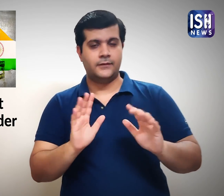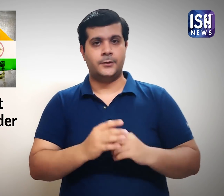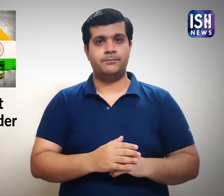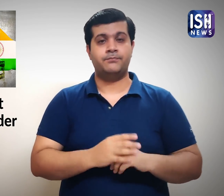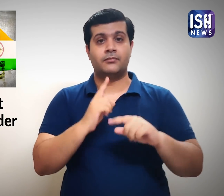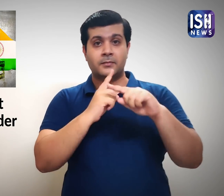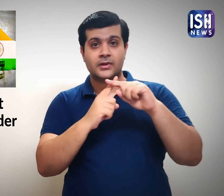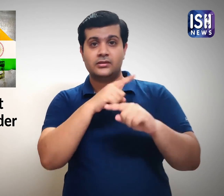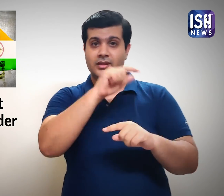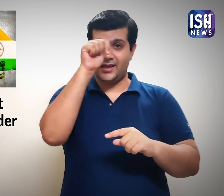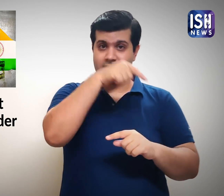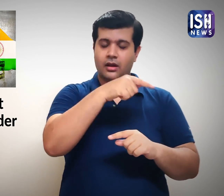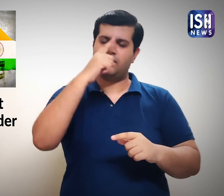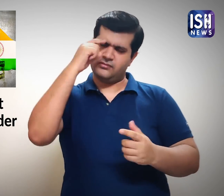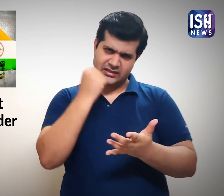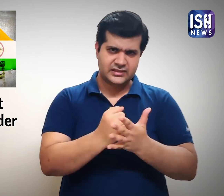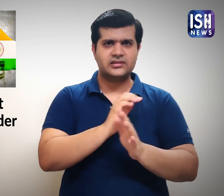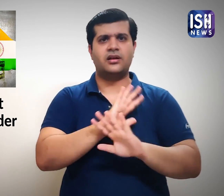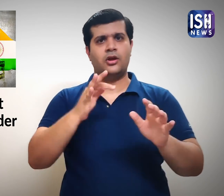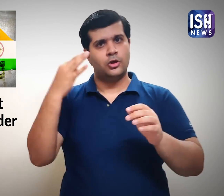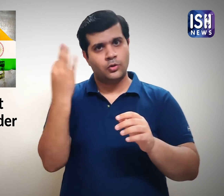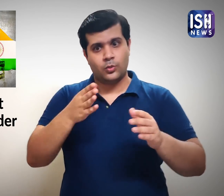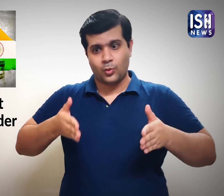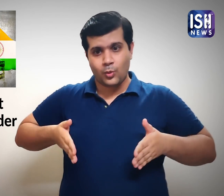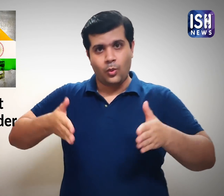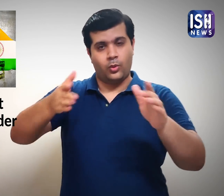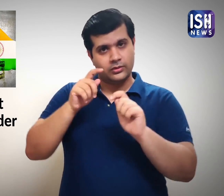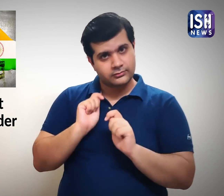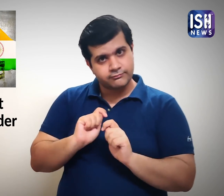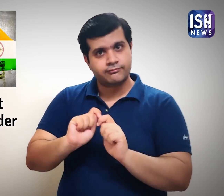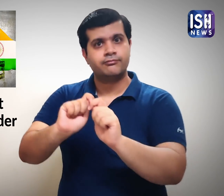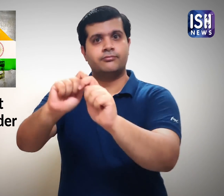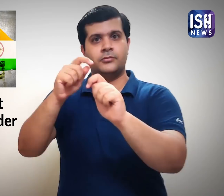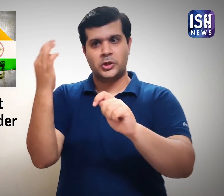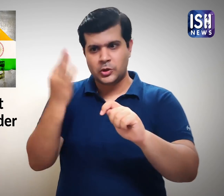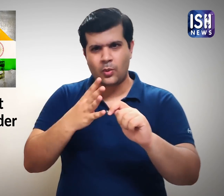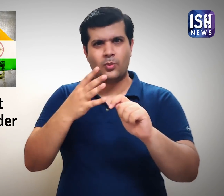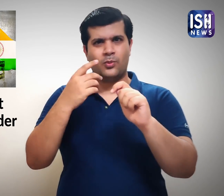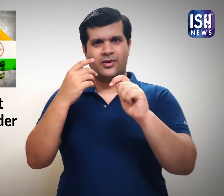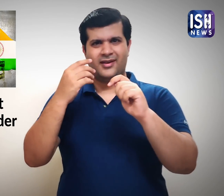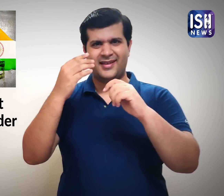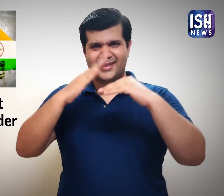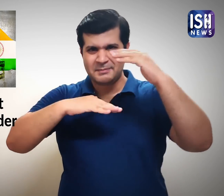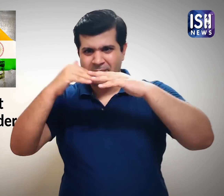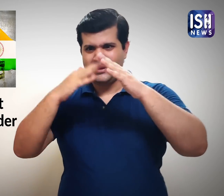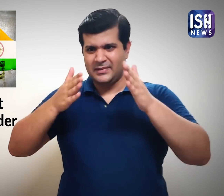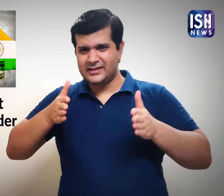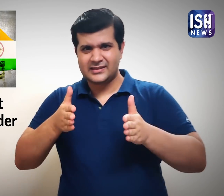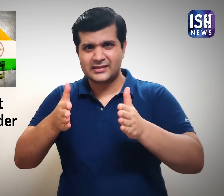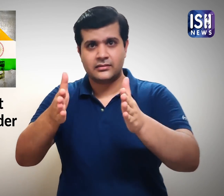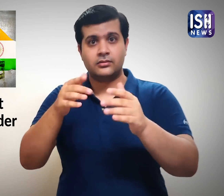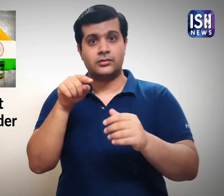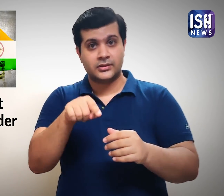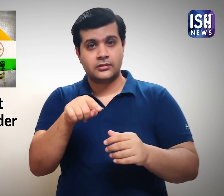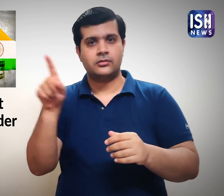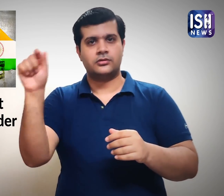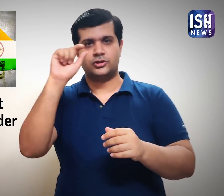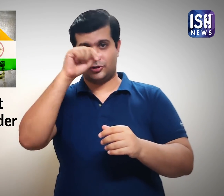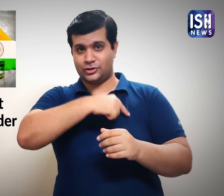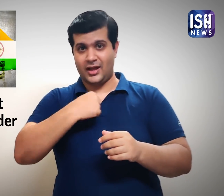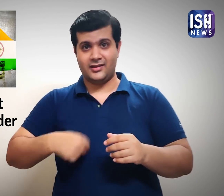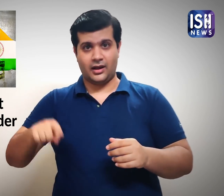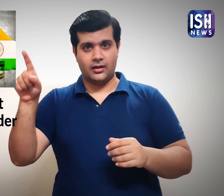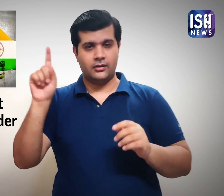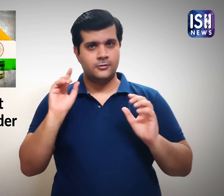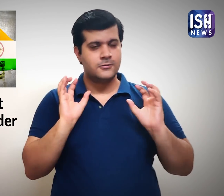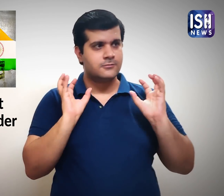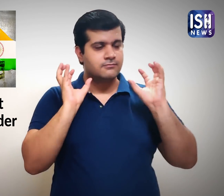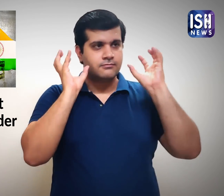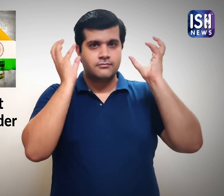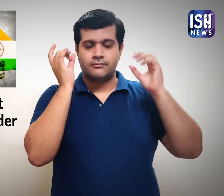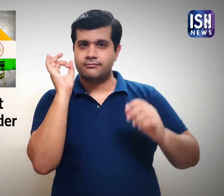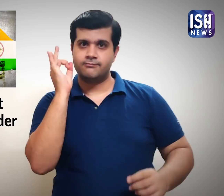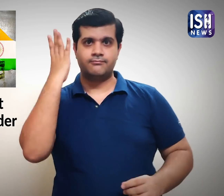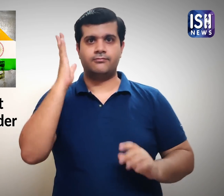India's decision to build such a road has angered China.